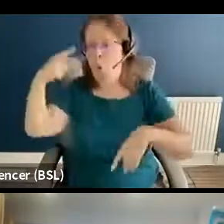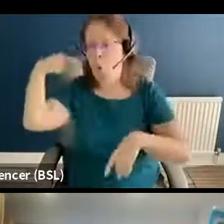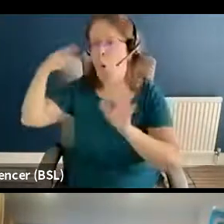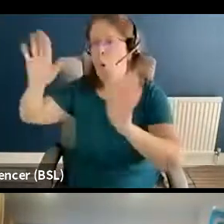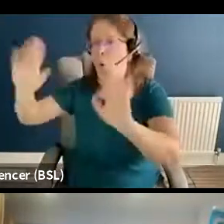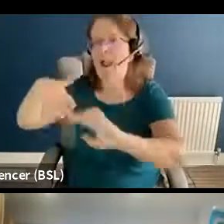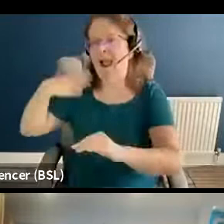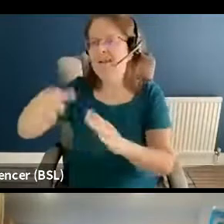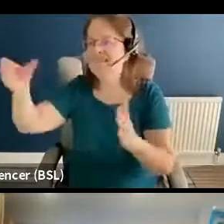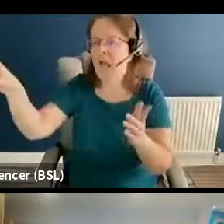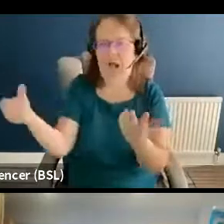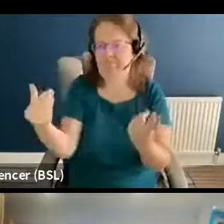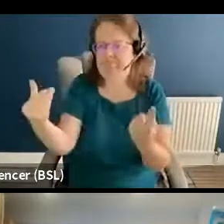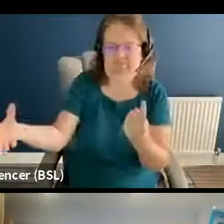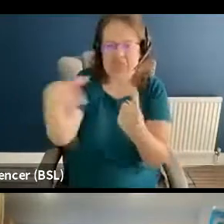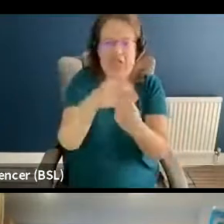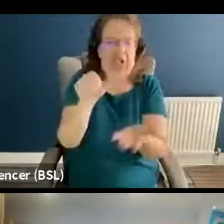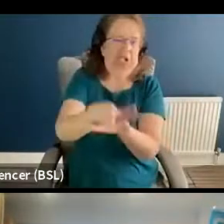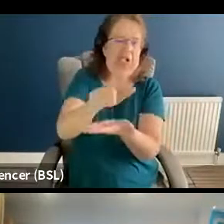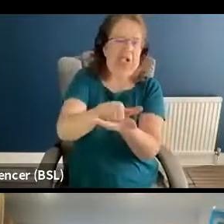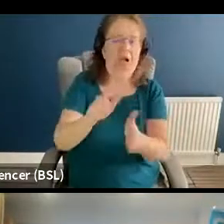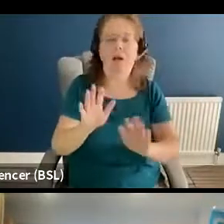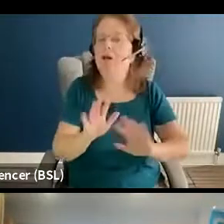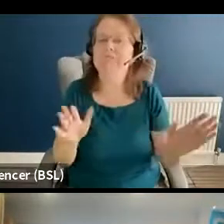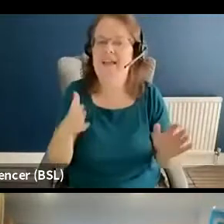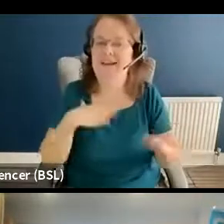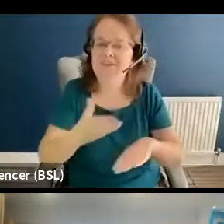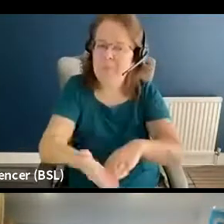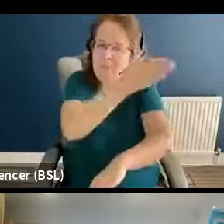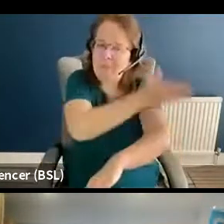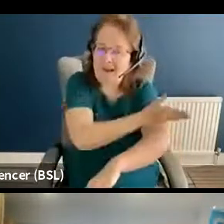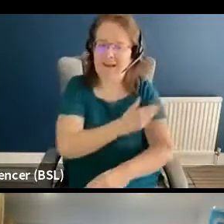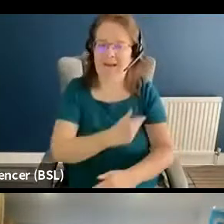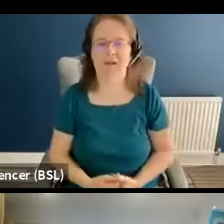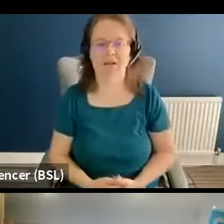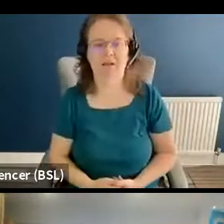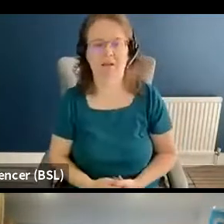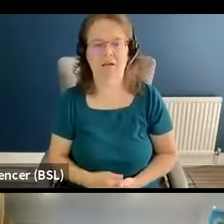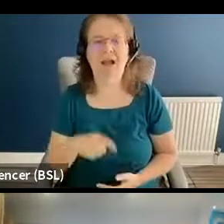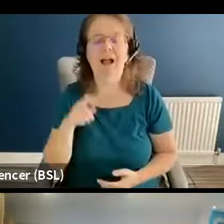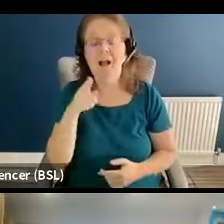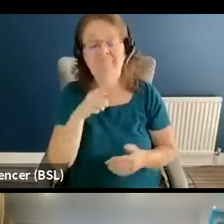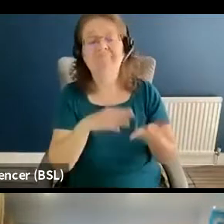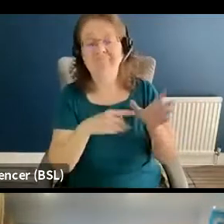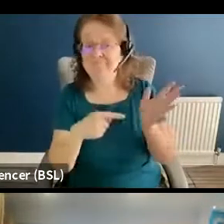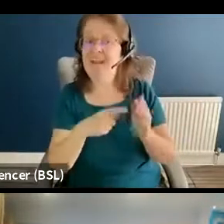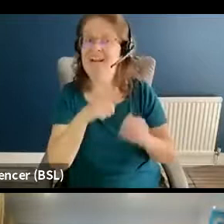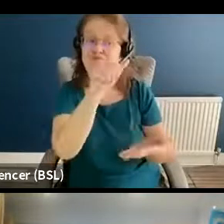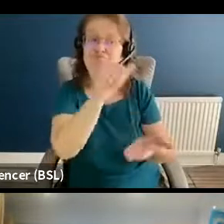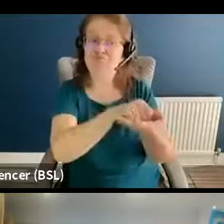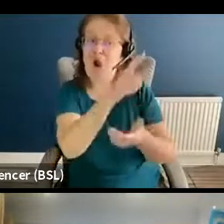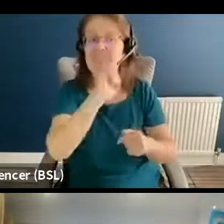let's do that. So that's fine. It's interesting. We'll touch on that more, I think during this